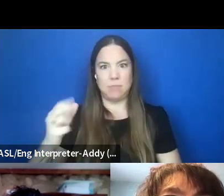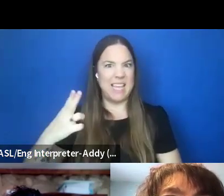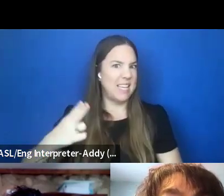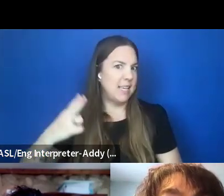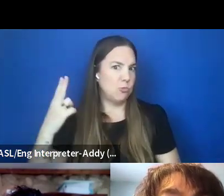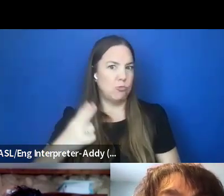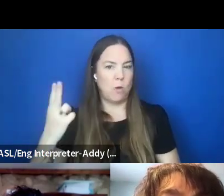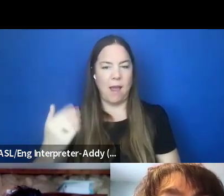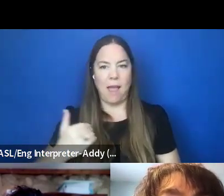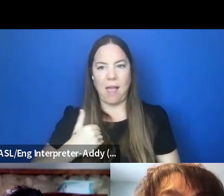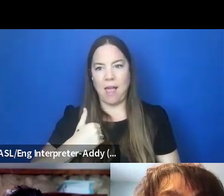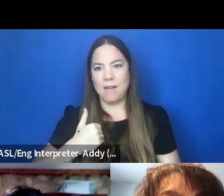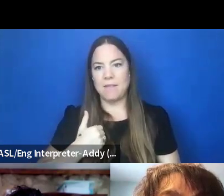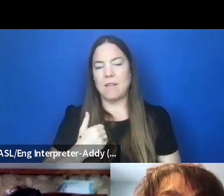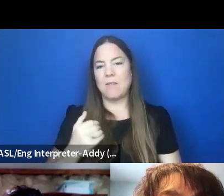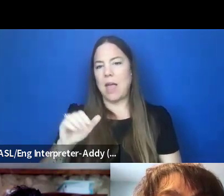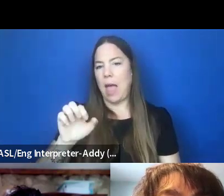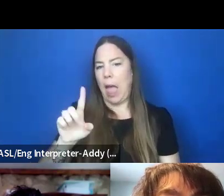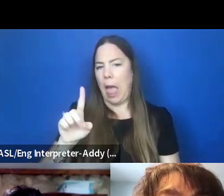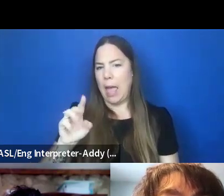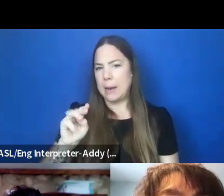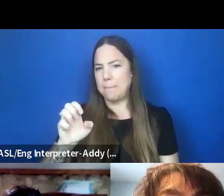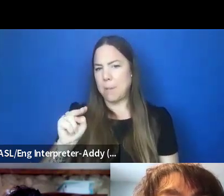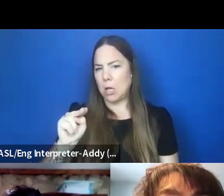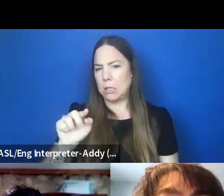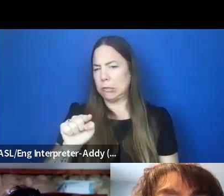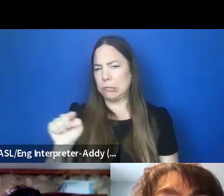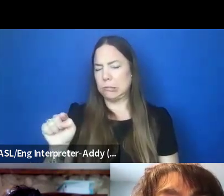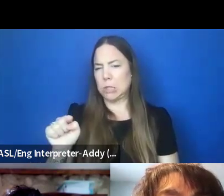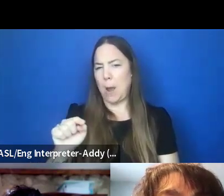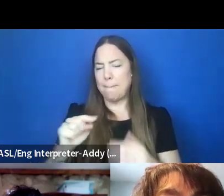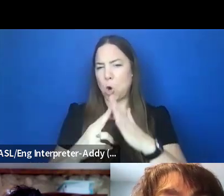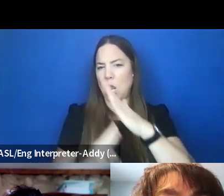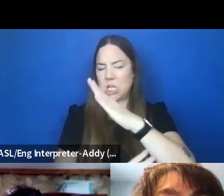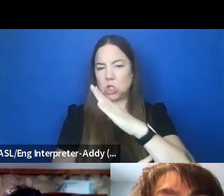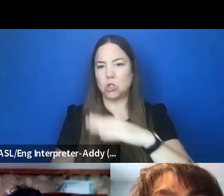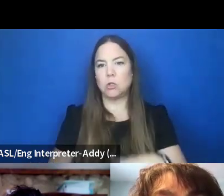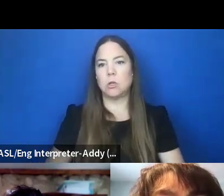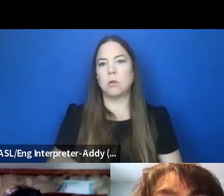Adeleigh Belyeu: Edmund Pass Bridge and Adeleigh Belyeu: the birthplace of the Salmon of Montgomery.